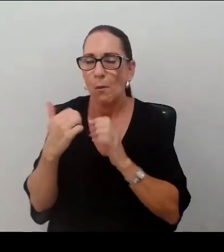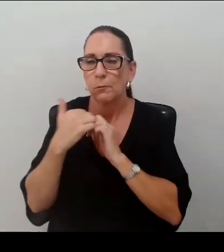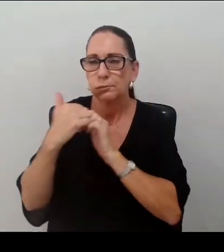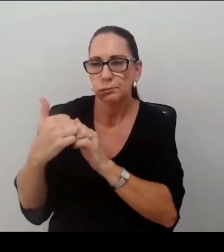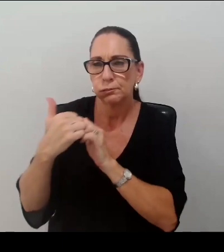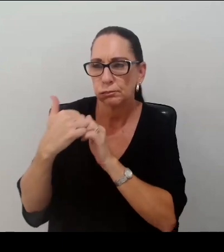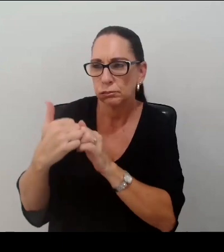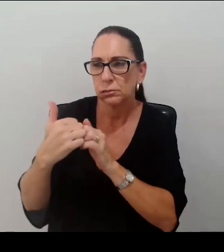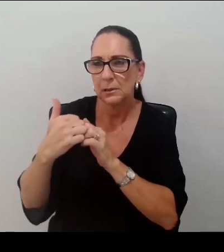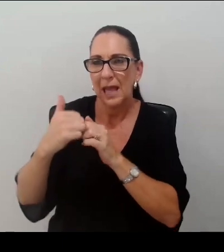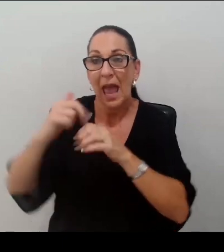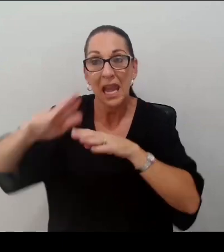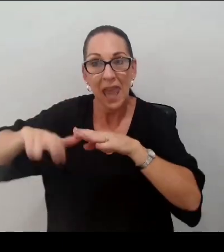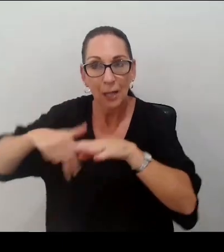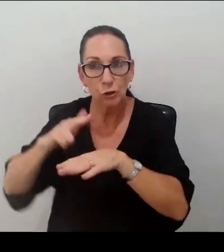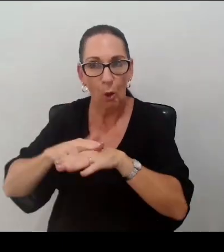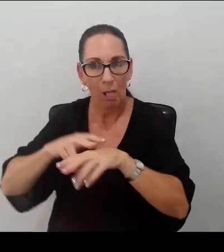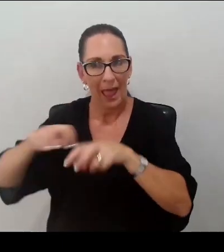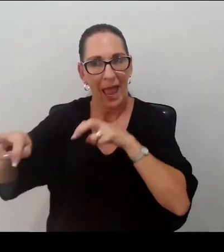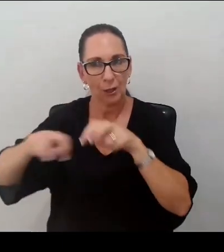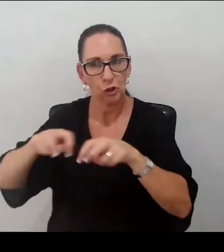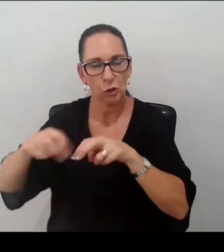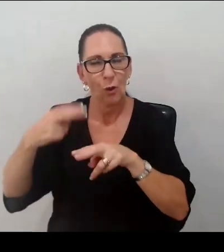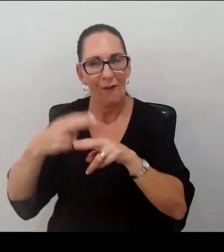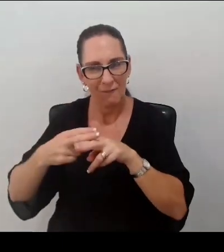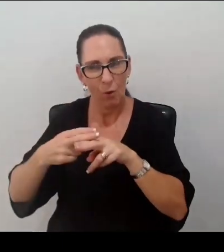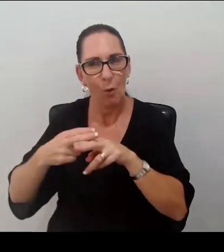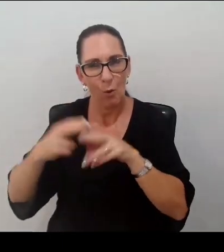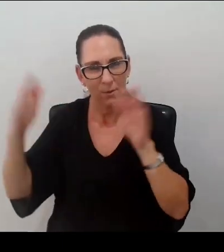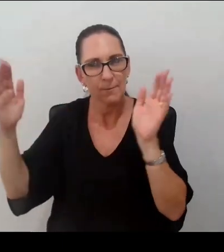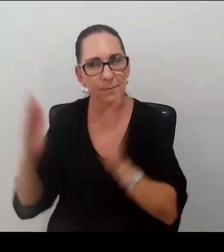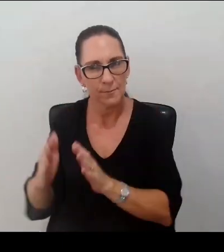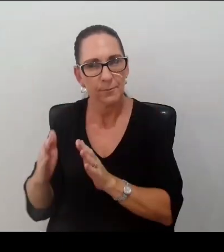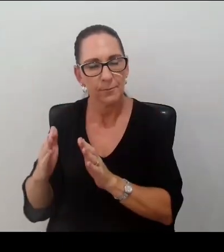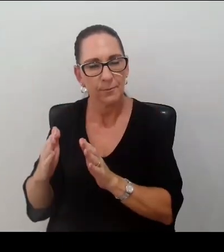national action to reform the use of restrictive practices. And we know that that cross system